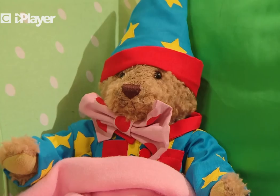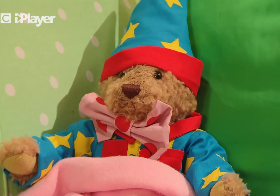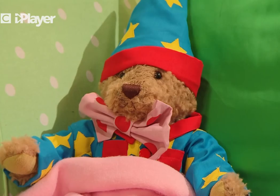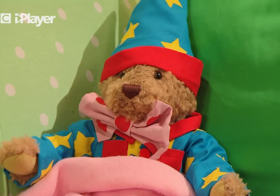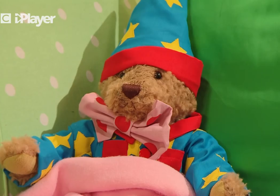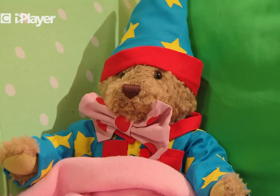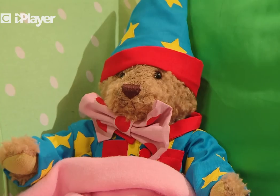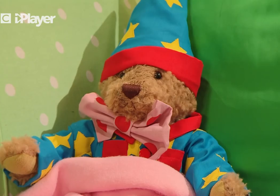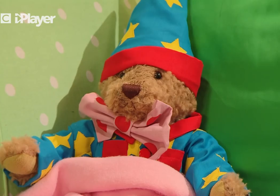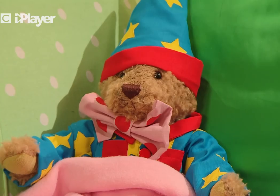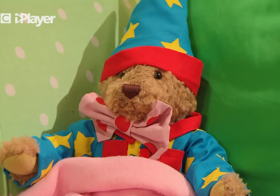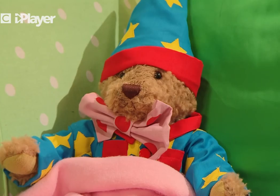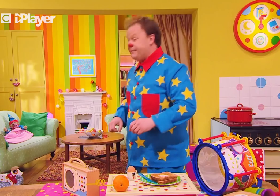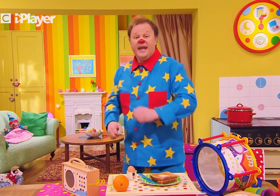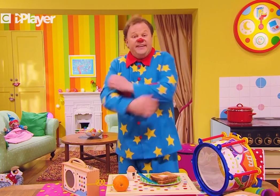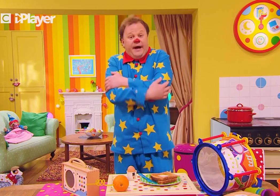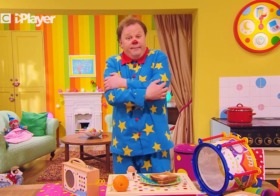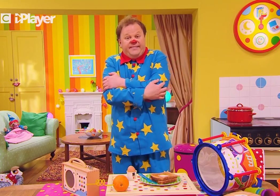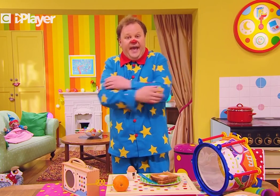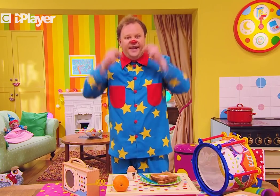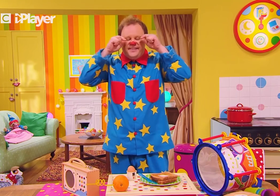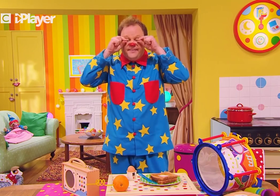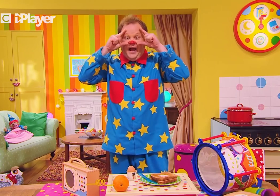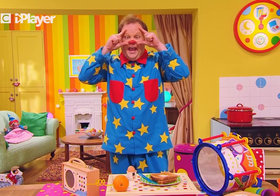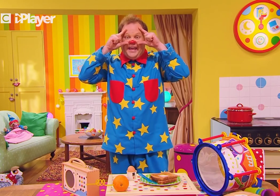oh yes oh dear tumble ted is awake